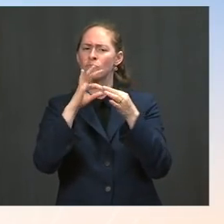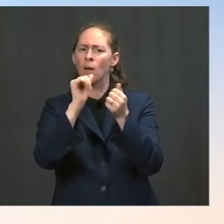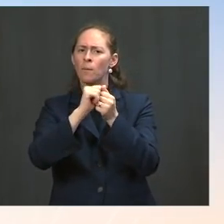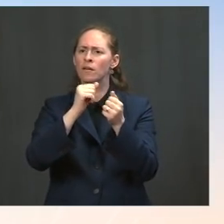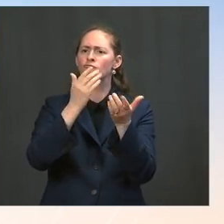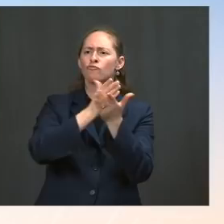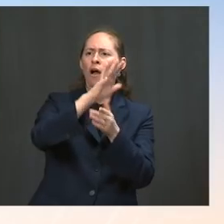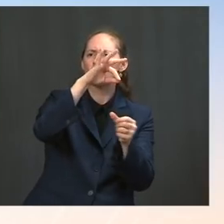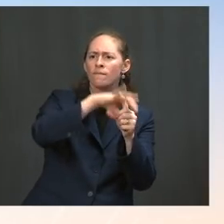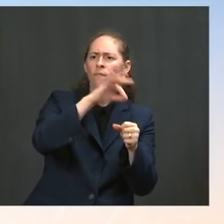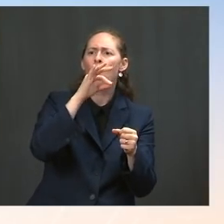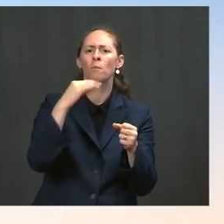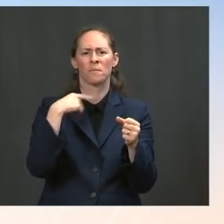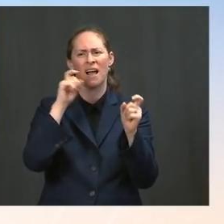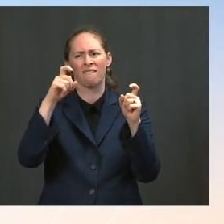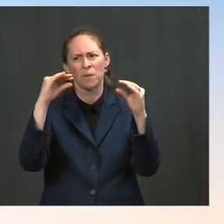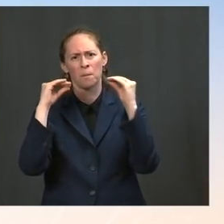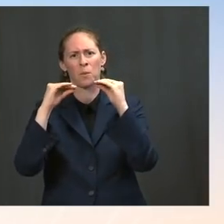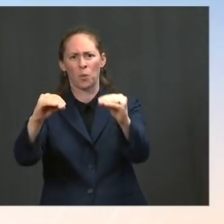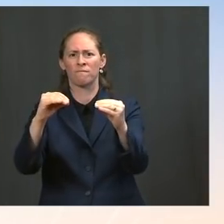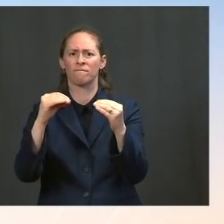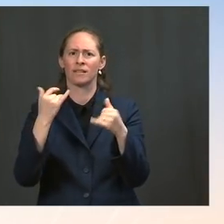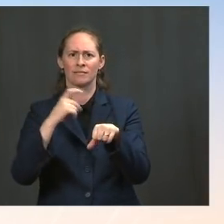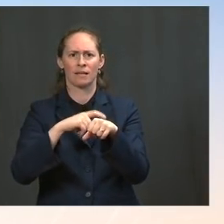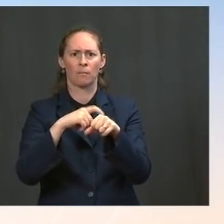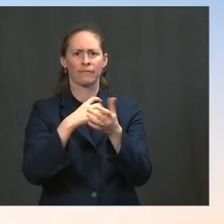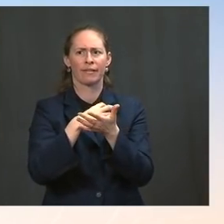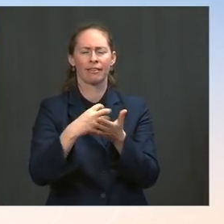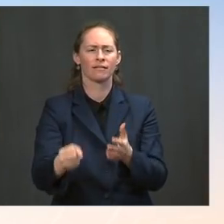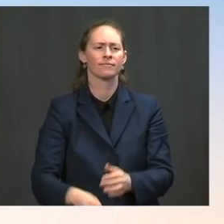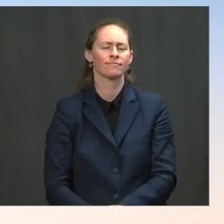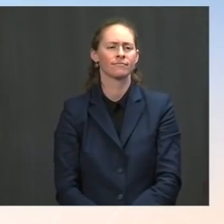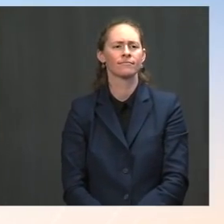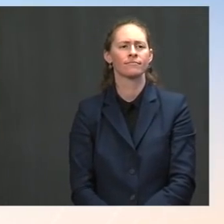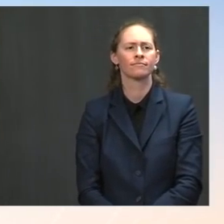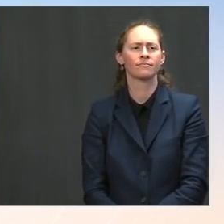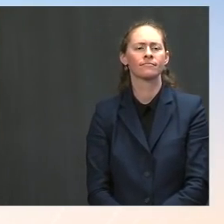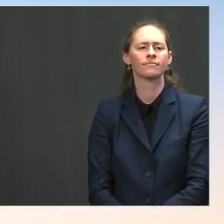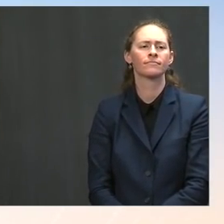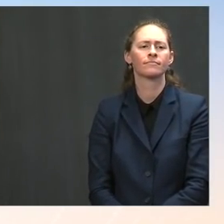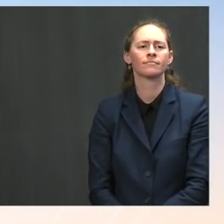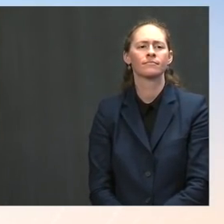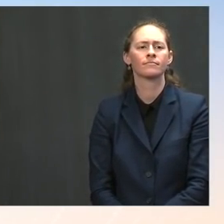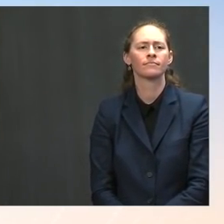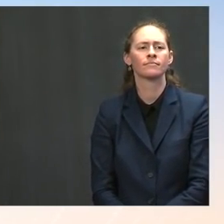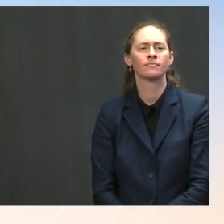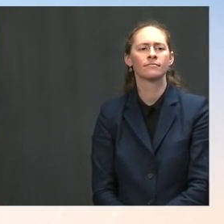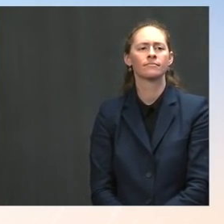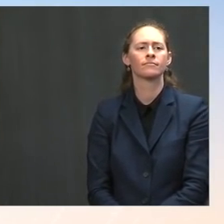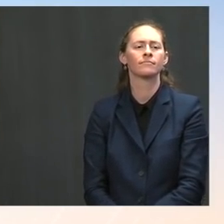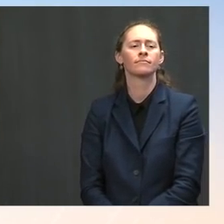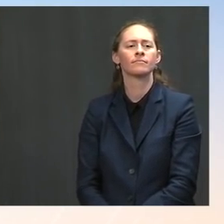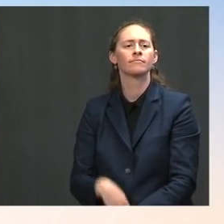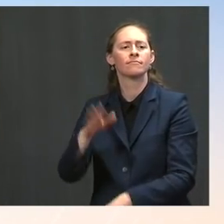Ms. Psaki: -- because we got limited time. Karen, go ahead. >> The Press: Thanks, Jen. Last week, you talked about how influential somebody like Olivia Rodrigo could be to get people vaccinated.